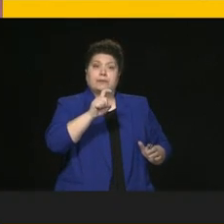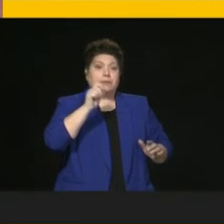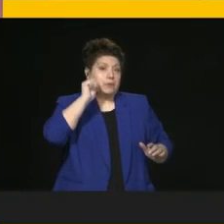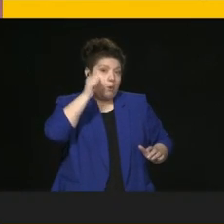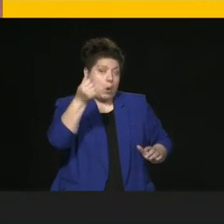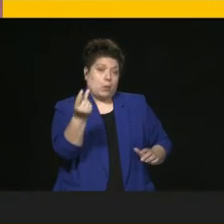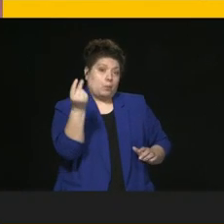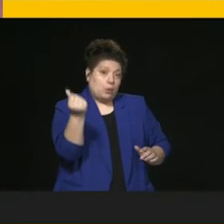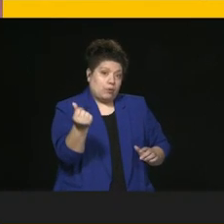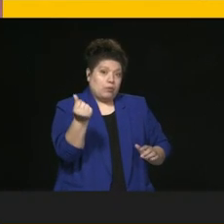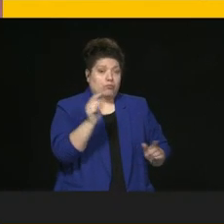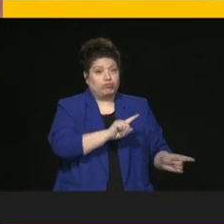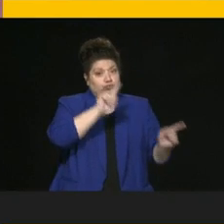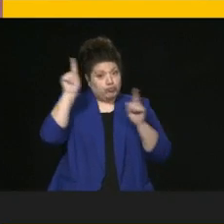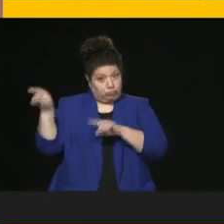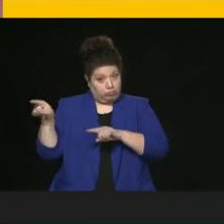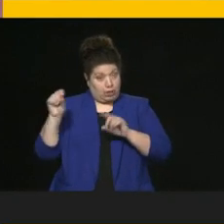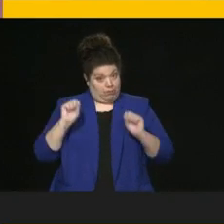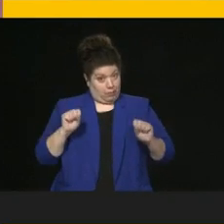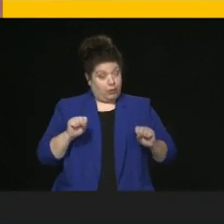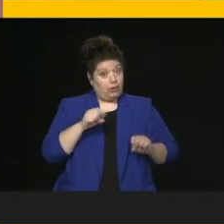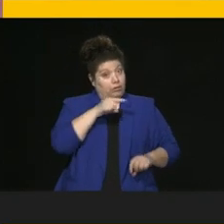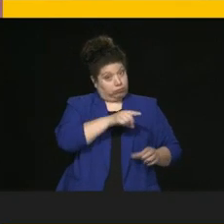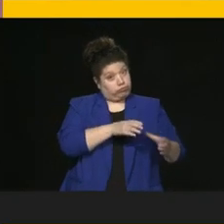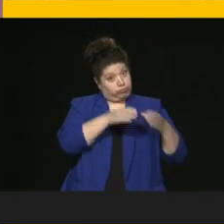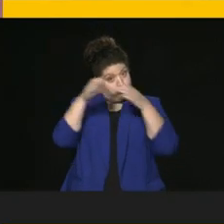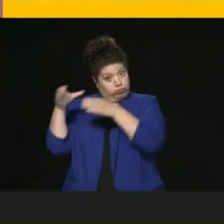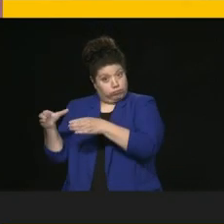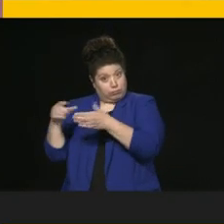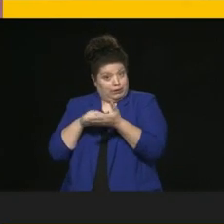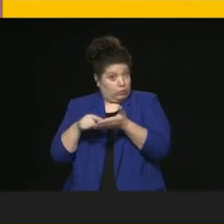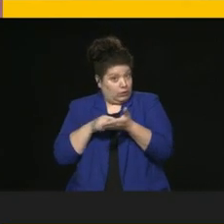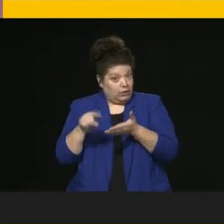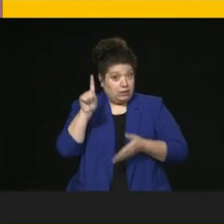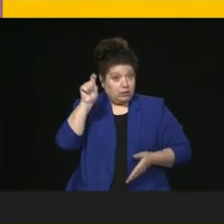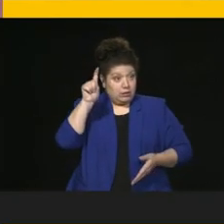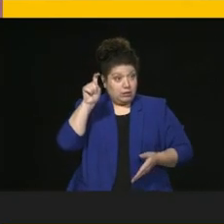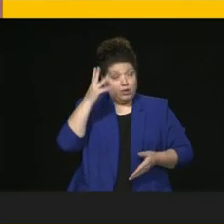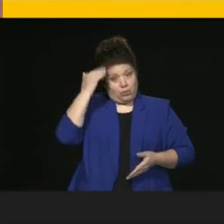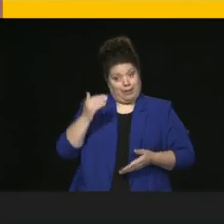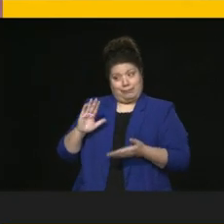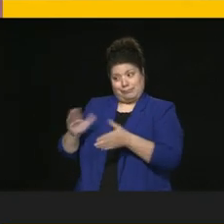REQUESTED THAT THE ARMY STEP IN TOMORROW, COULD THE ARMY THEN